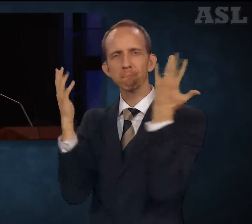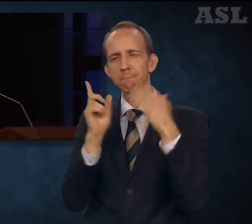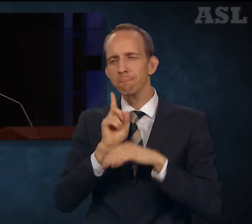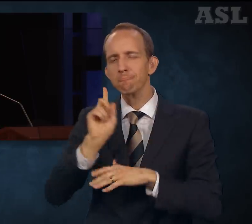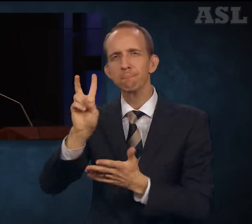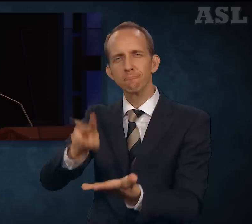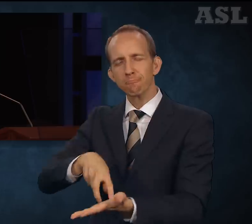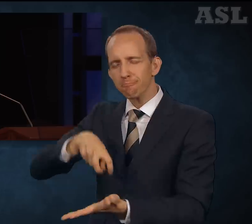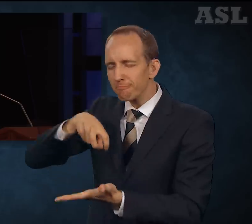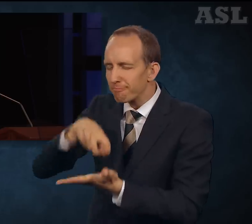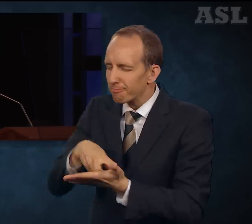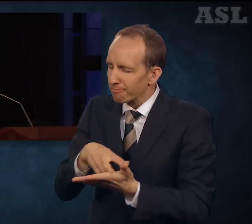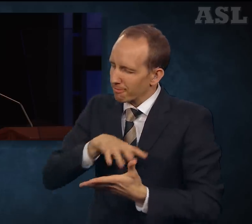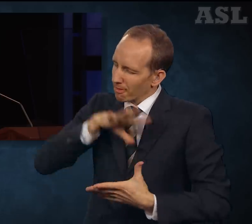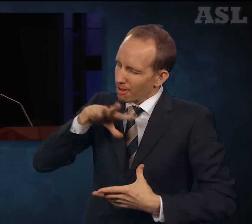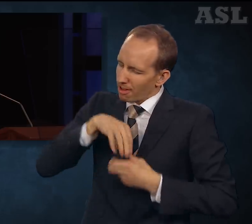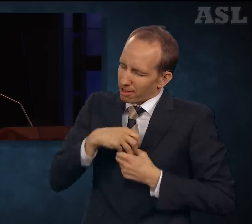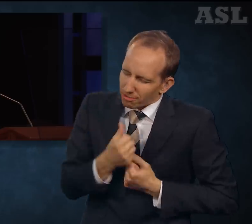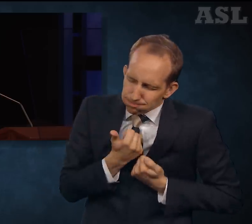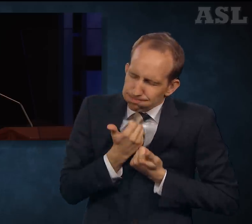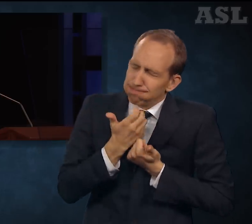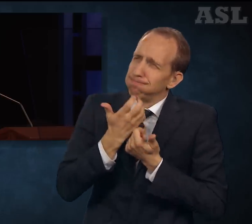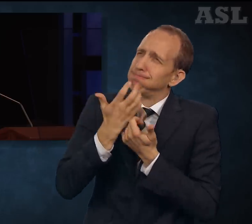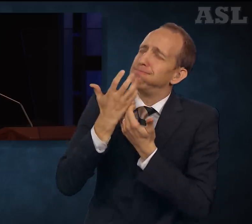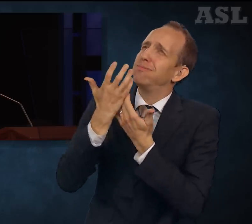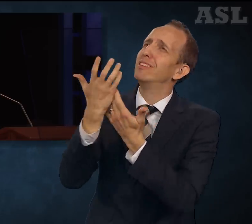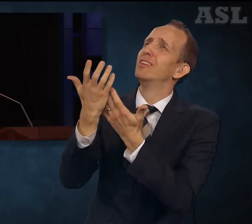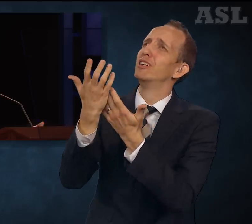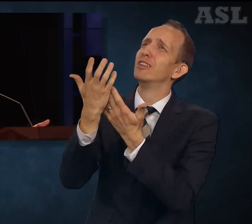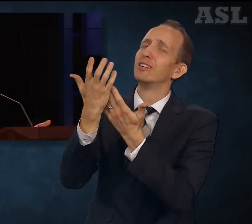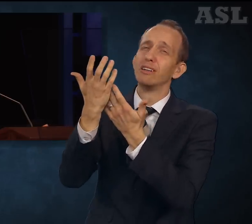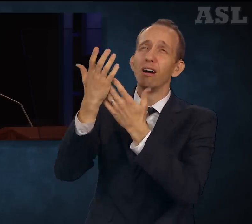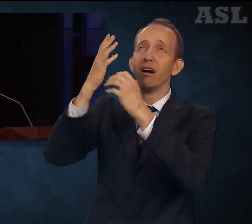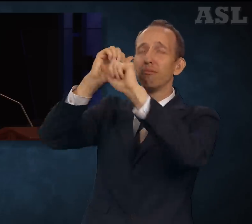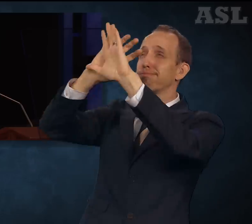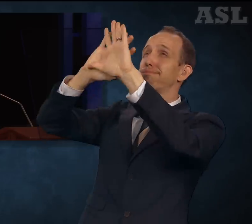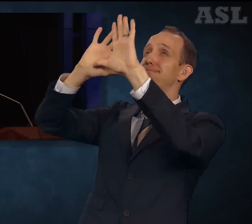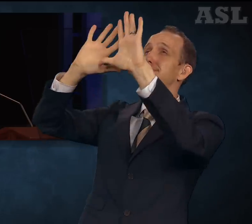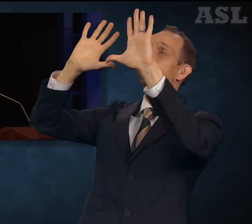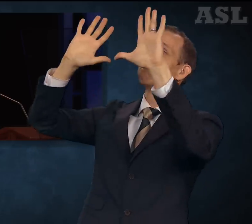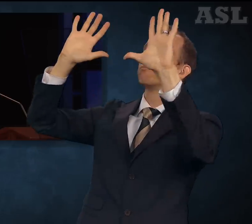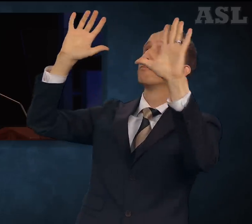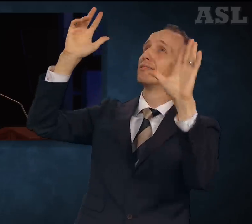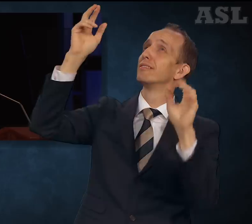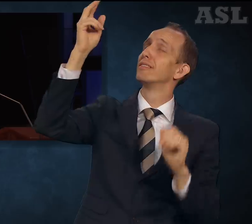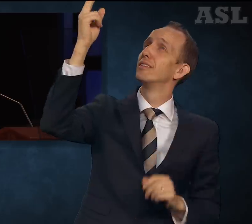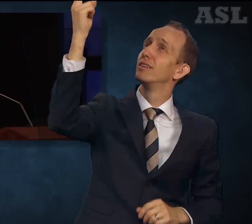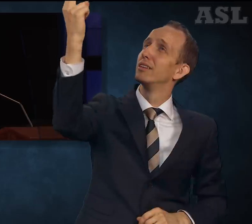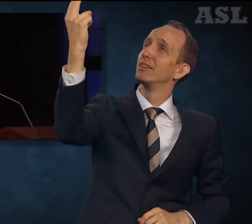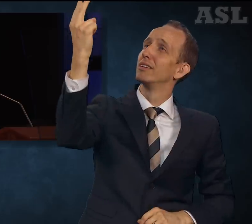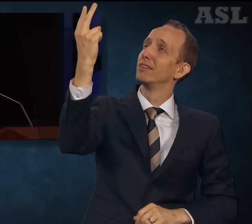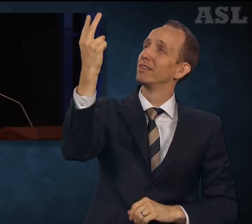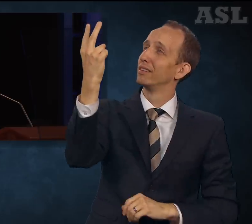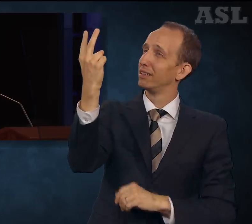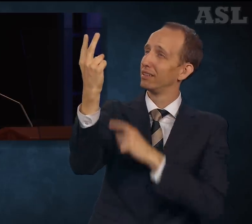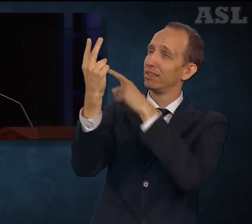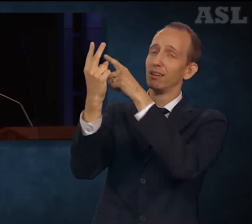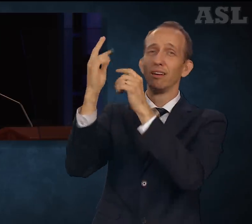JOSEPH TO GO TO A NEARBY